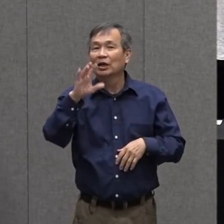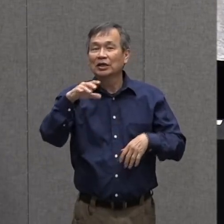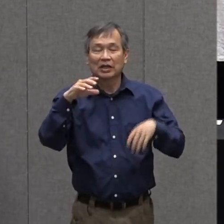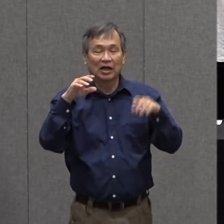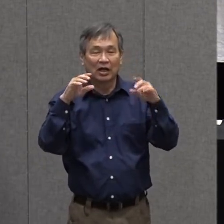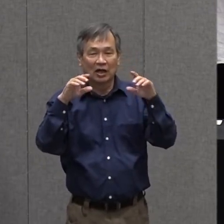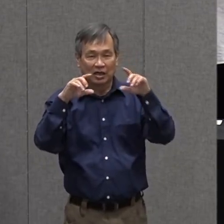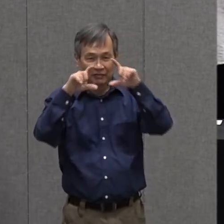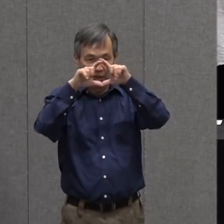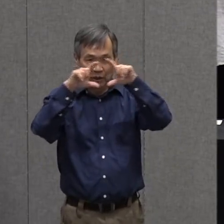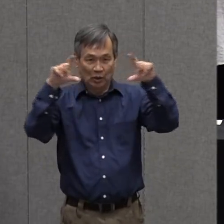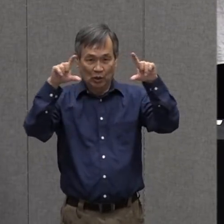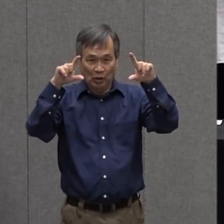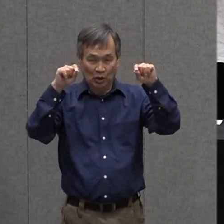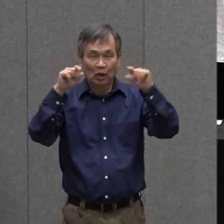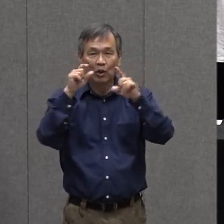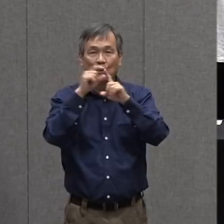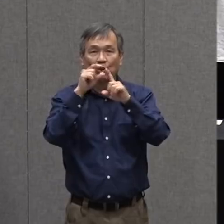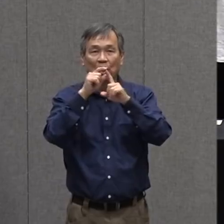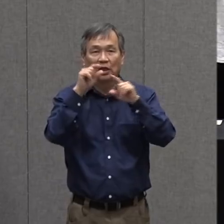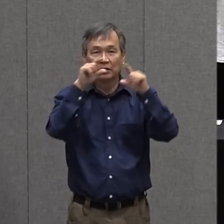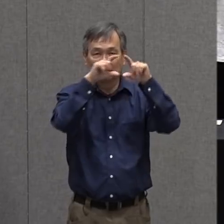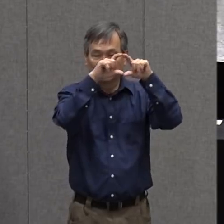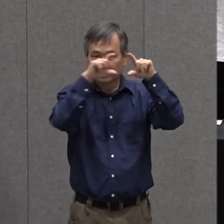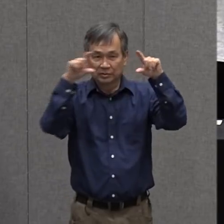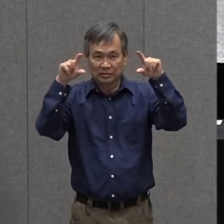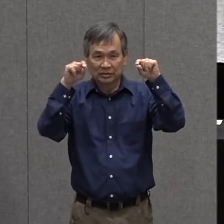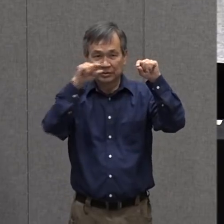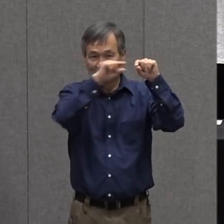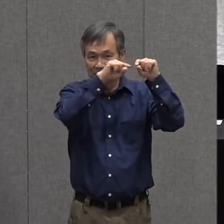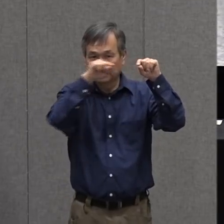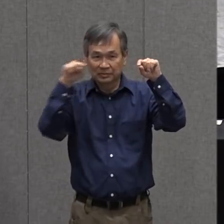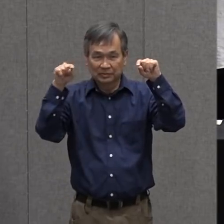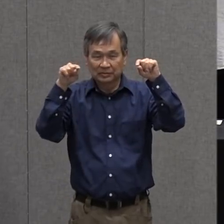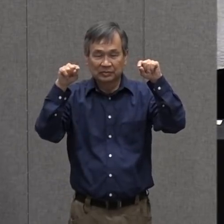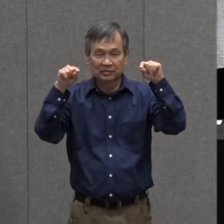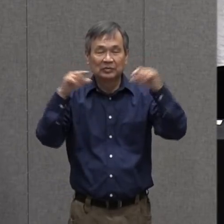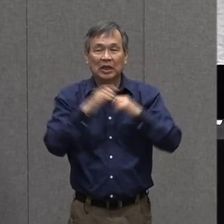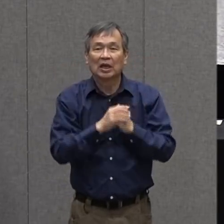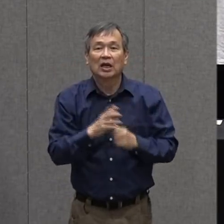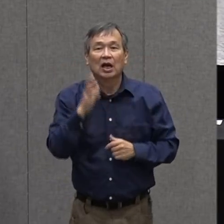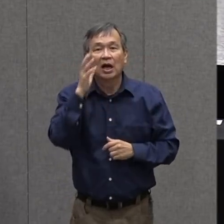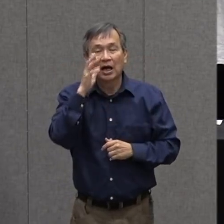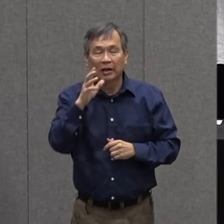that's on somebody's headband. Okay? So I'm gonna have a math word,